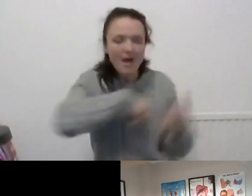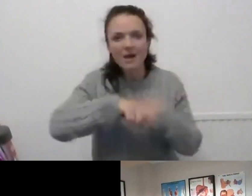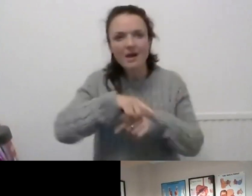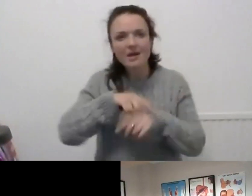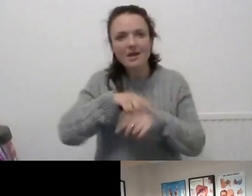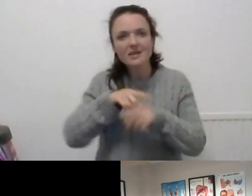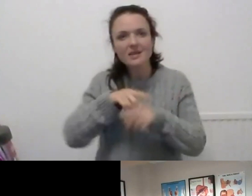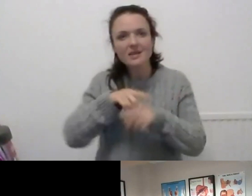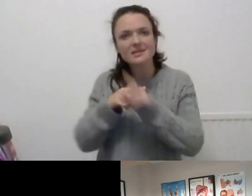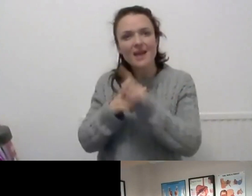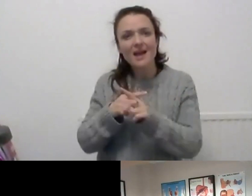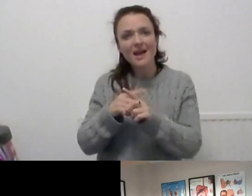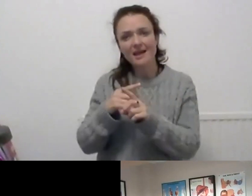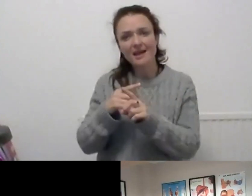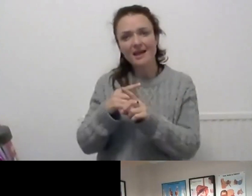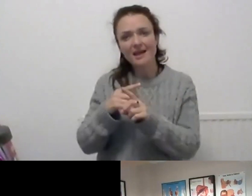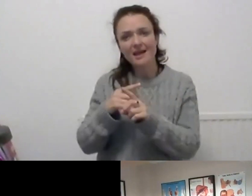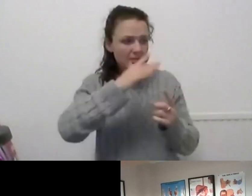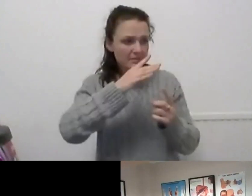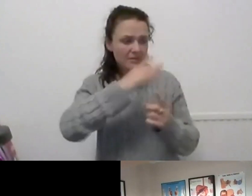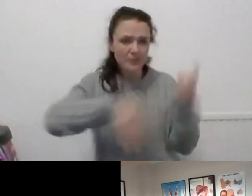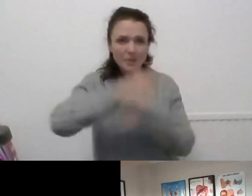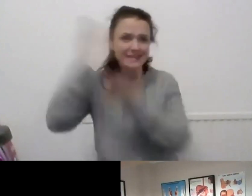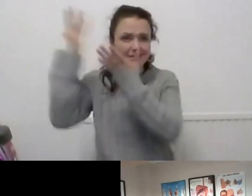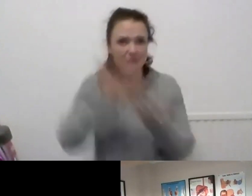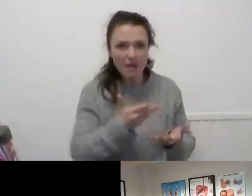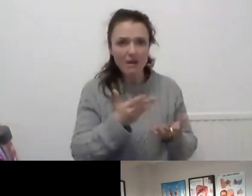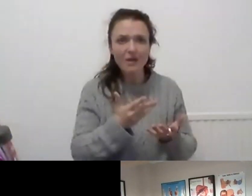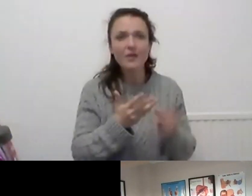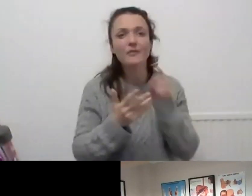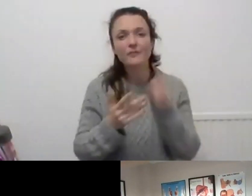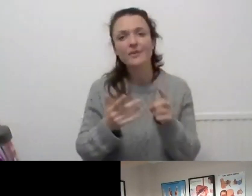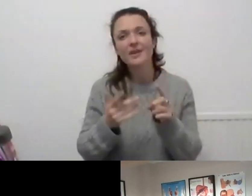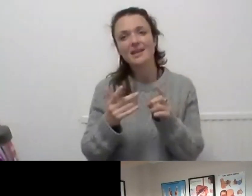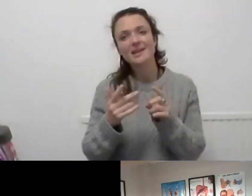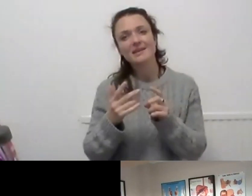are not in a position to pay the money that we can pay, let's hope Let's hope but we're not in